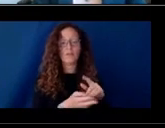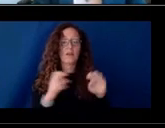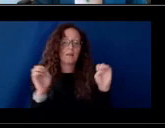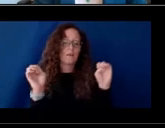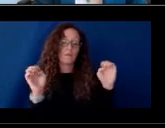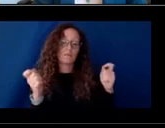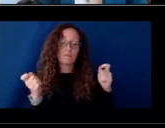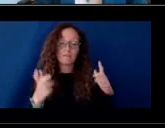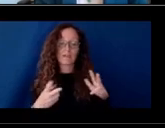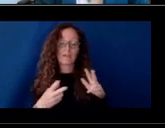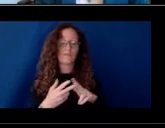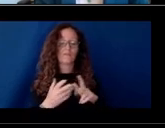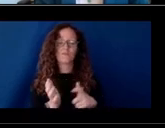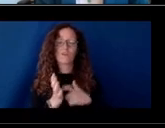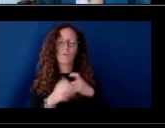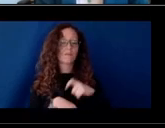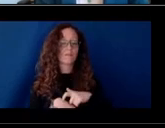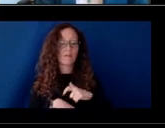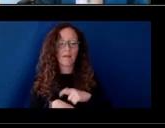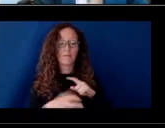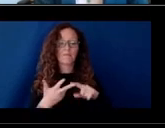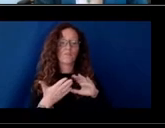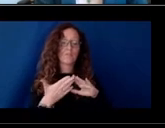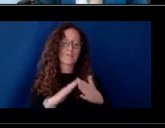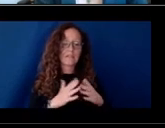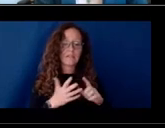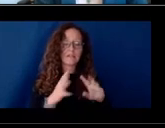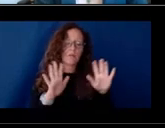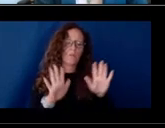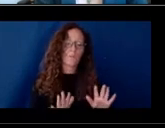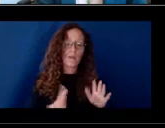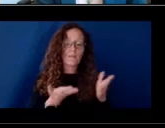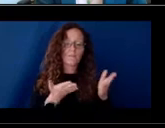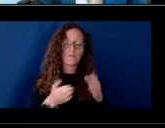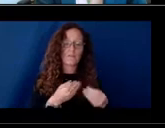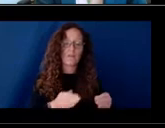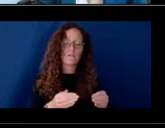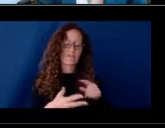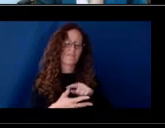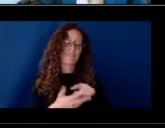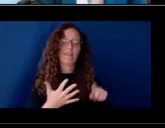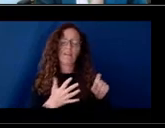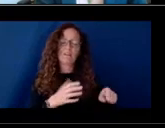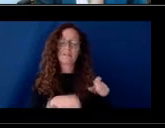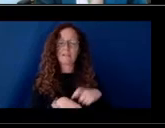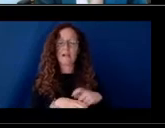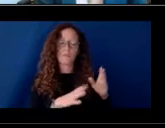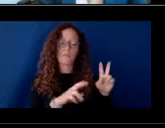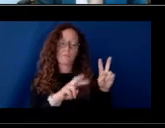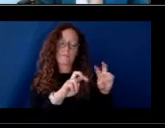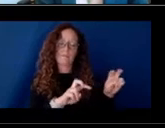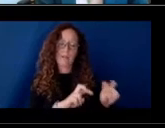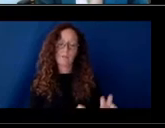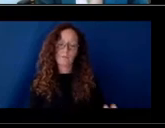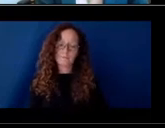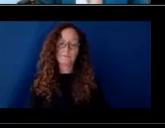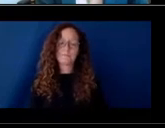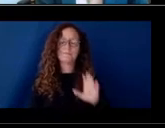municipalities, and weather service offices to evaluate this. I do know that some offices out